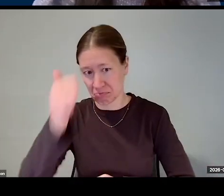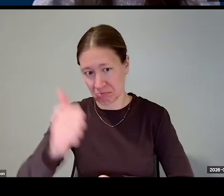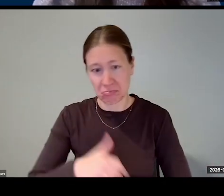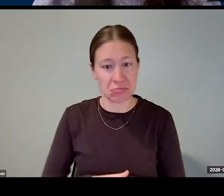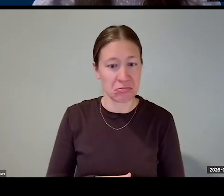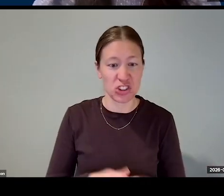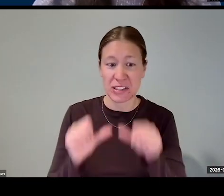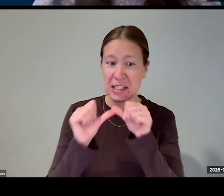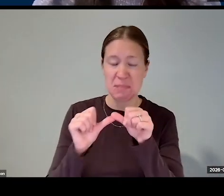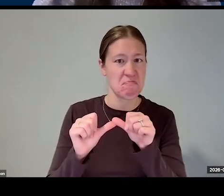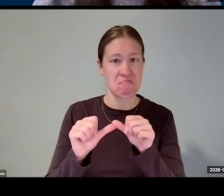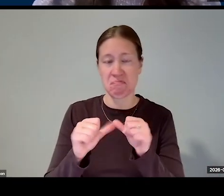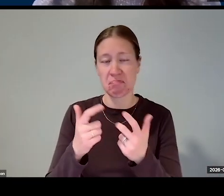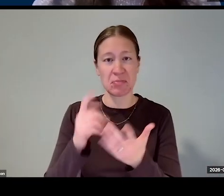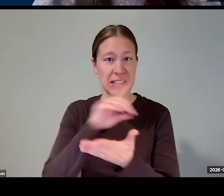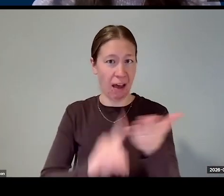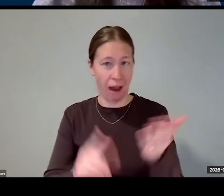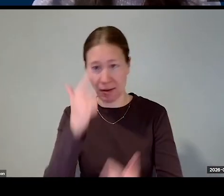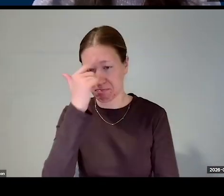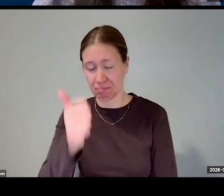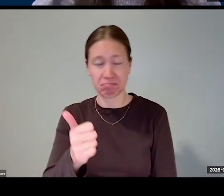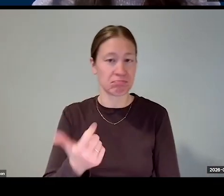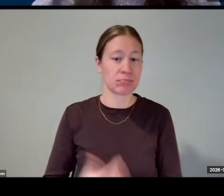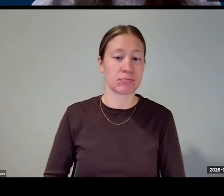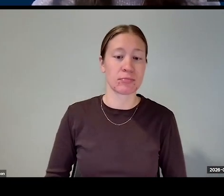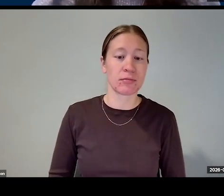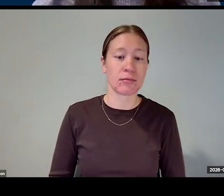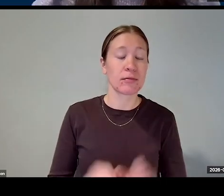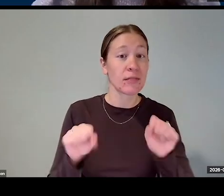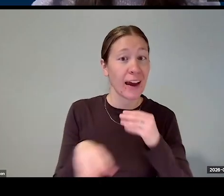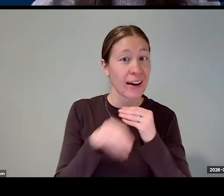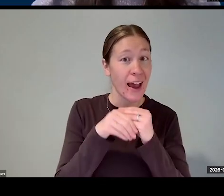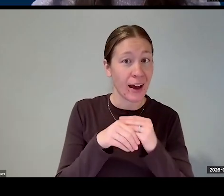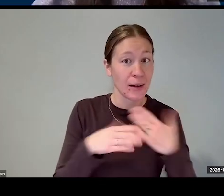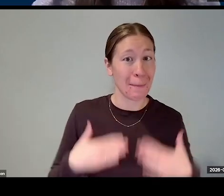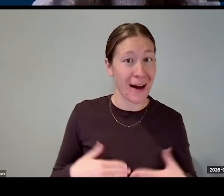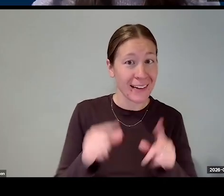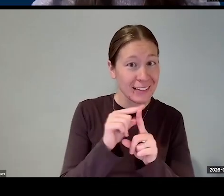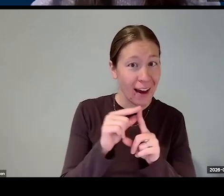and I can customize this really as much as I want. I can add in more body text, anything like that.